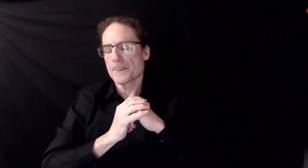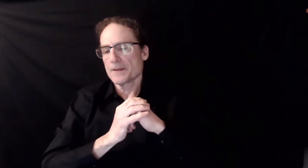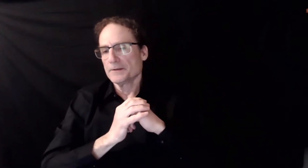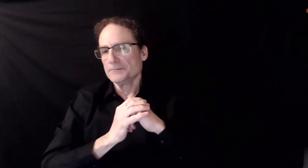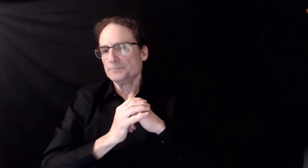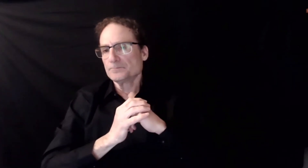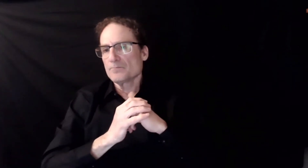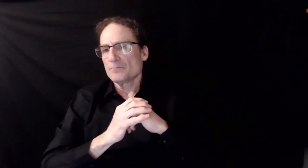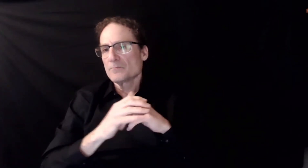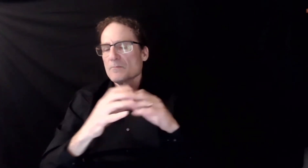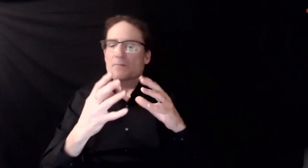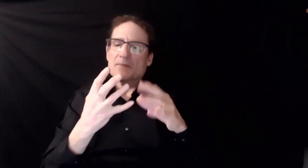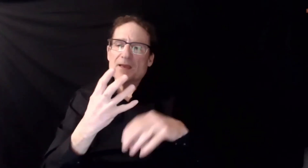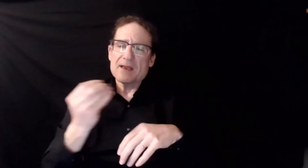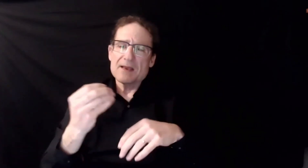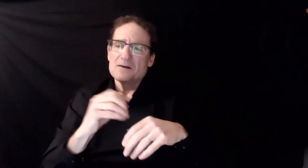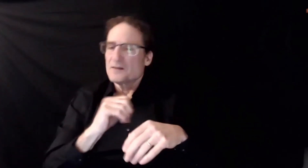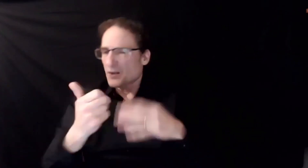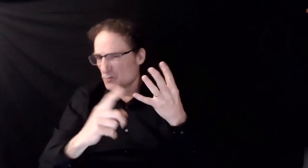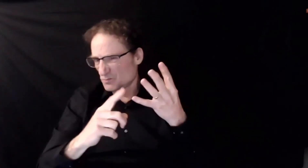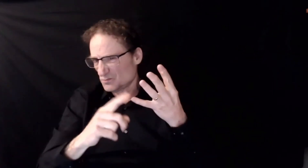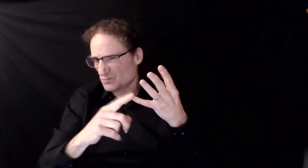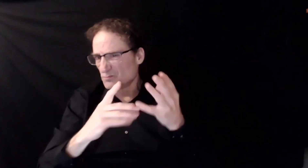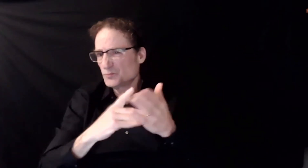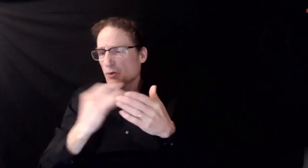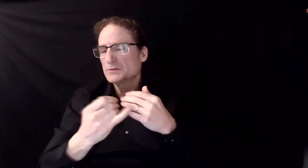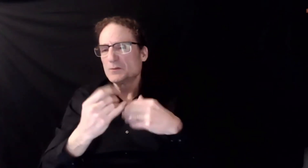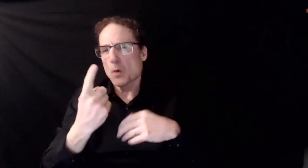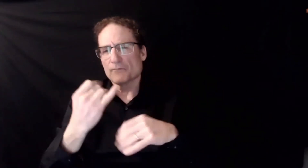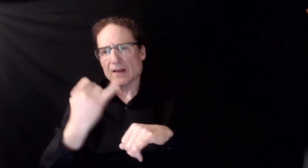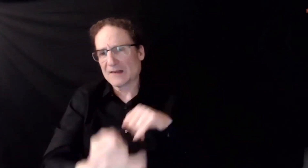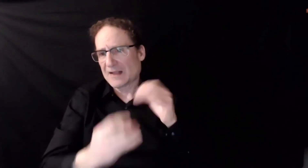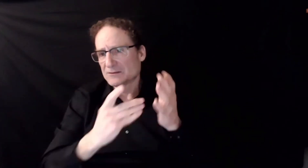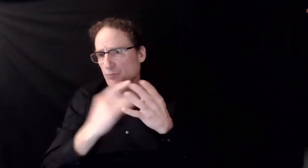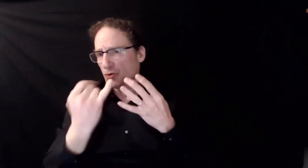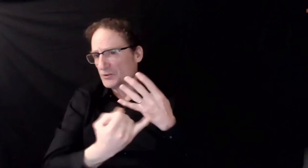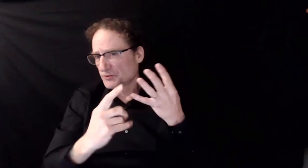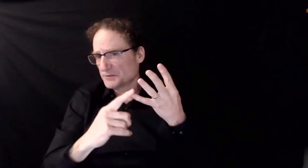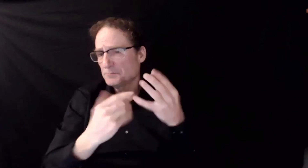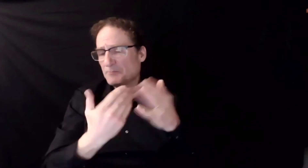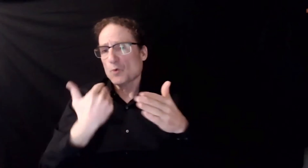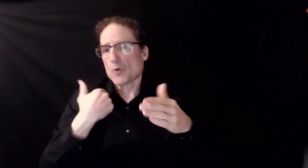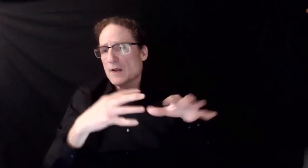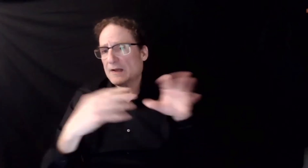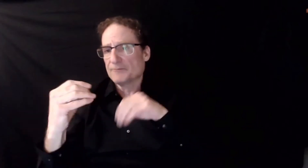and hard of hearing individuals are present in our constituents. The fourth project, one of the last projects